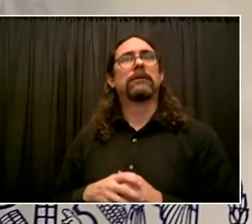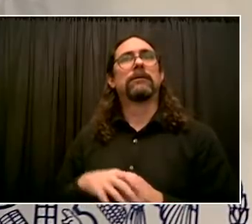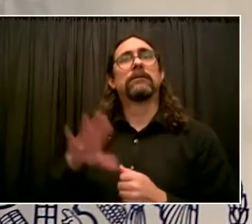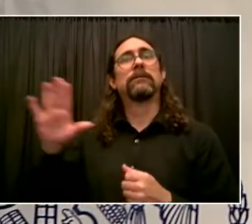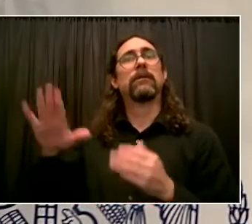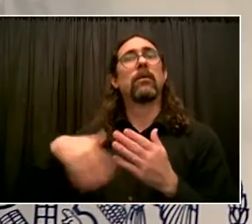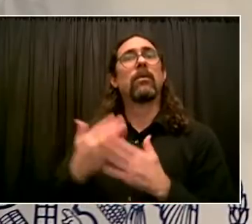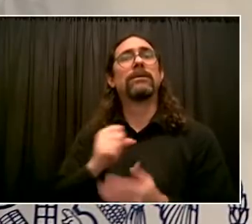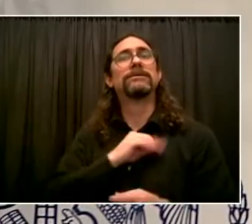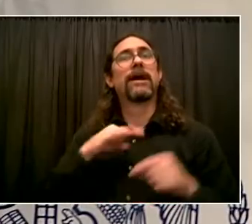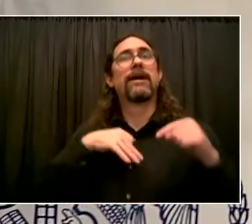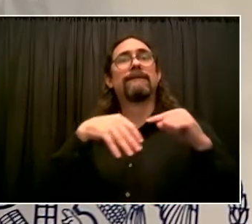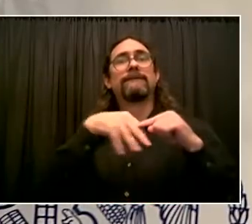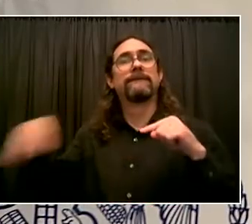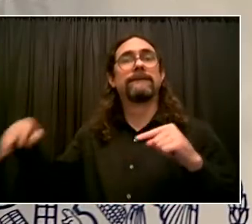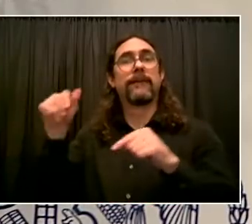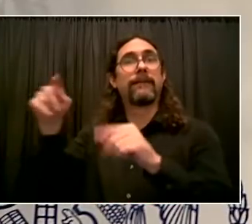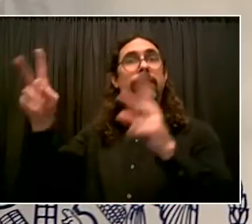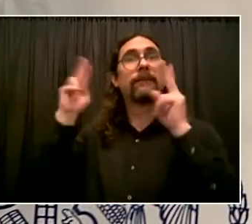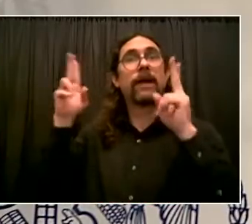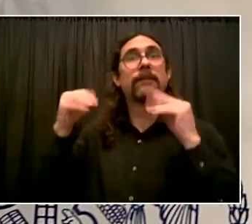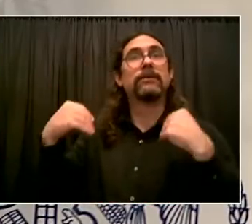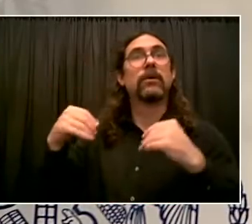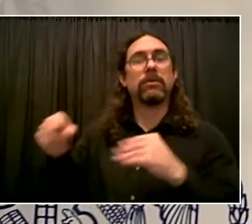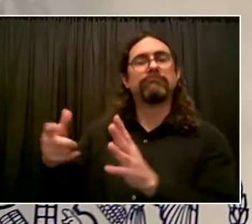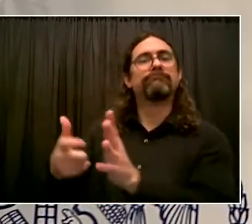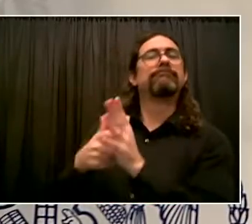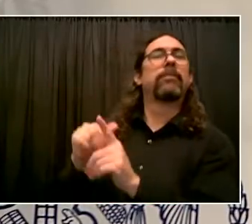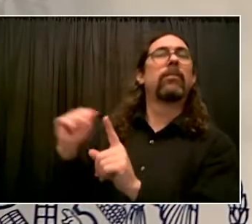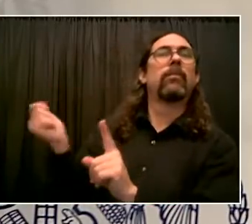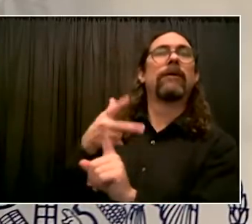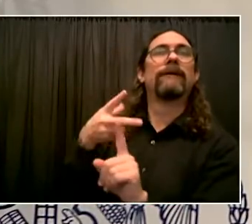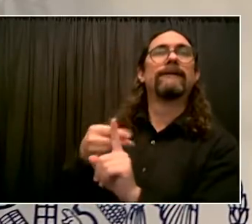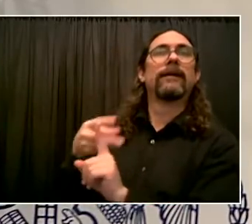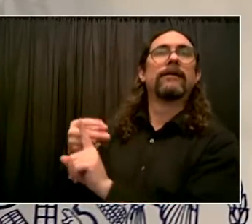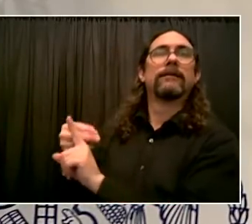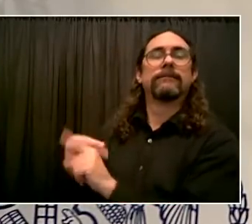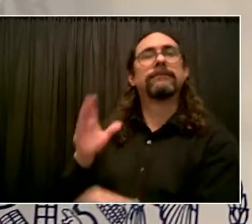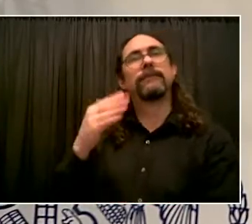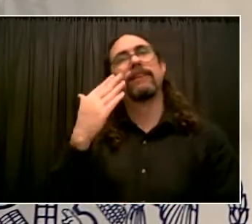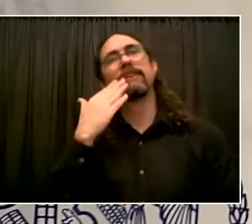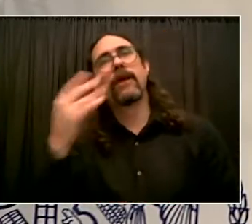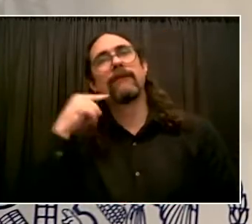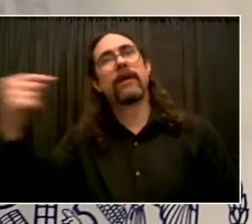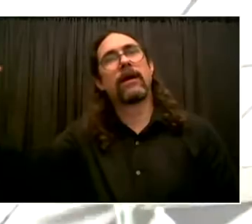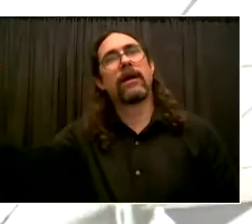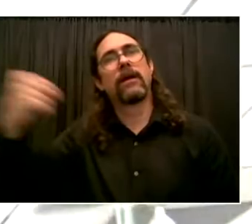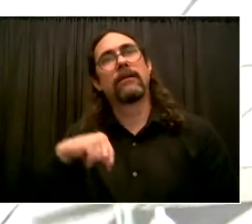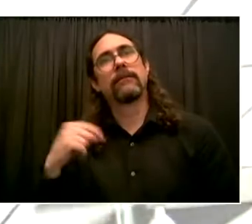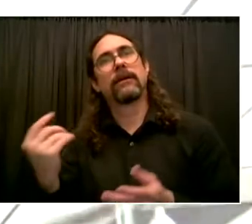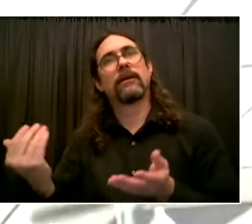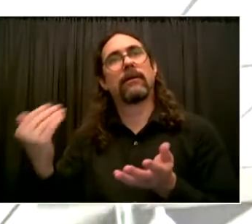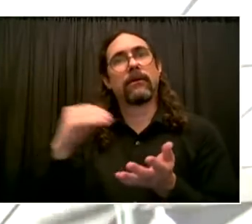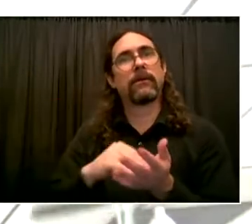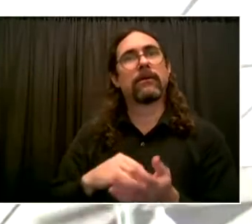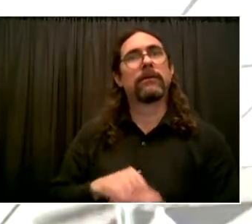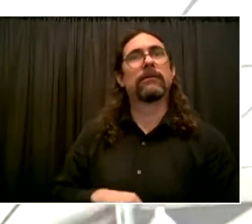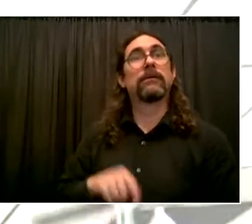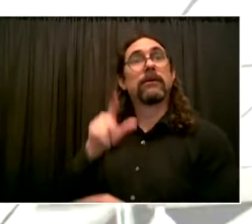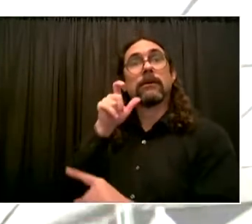VACCINATED. I TIP MY CAP, NEOSTR LeBRON.